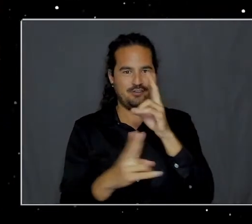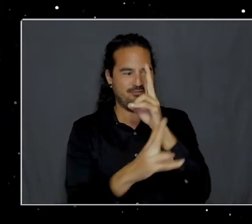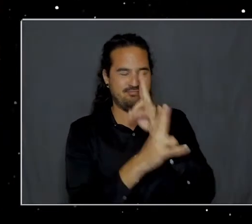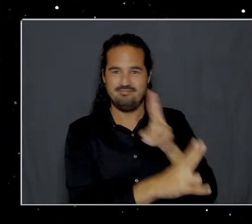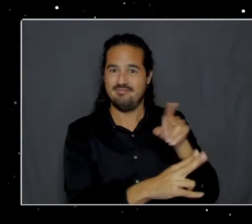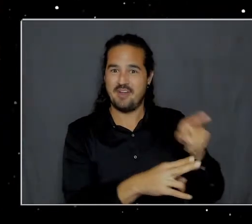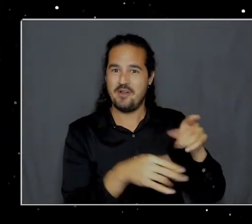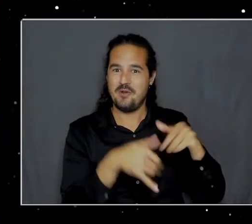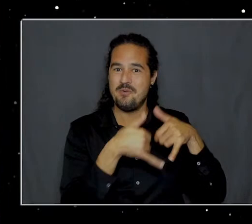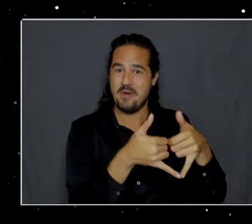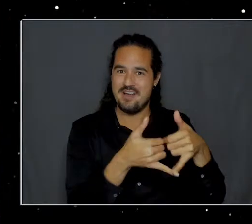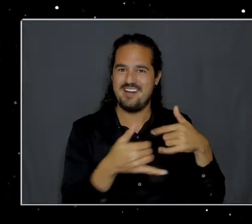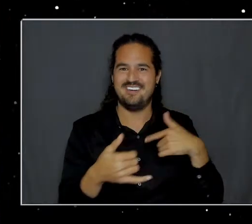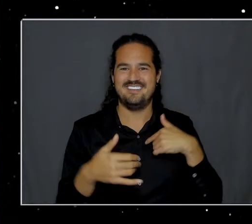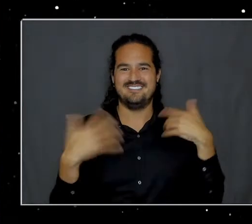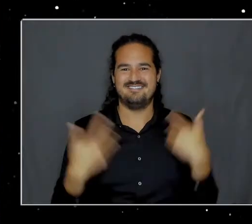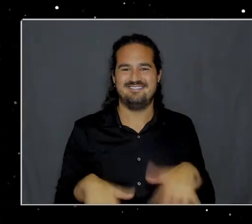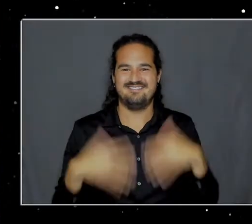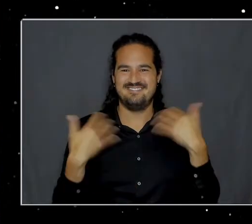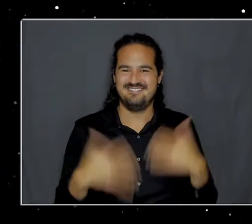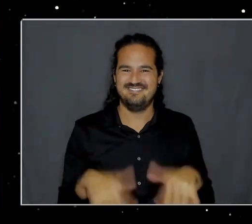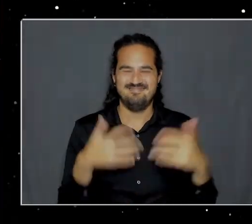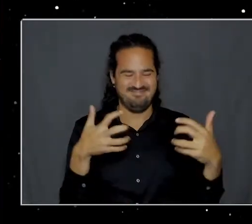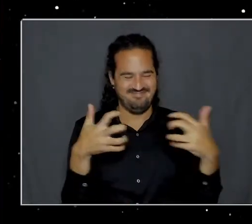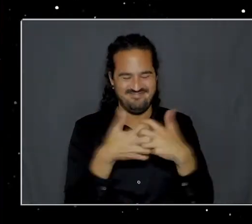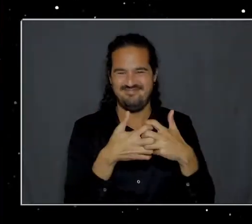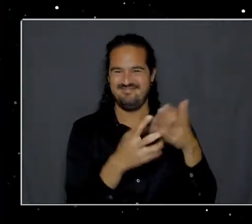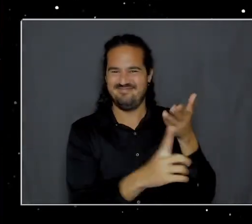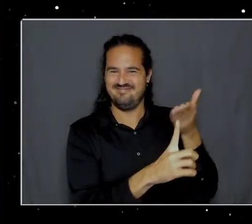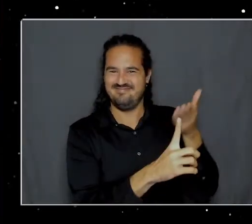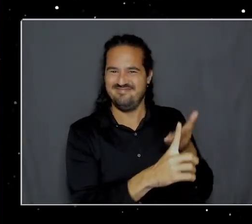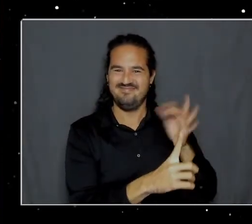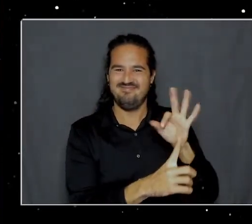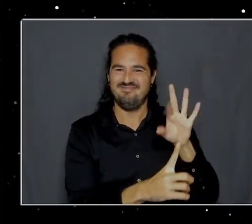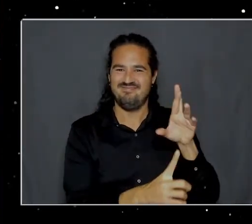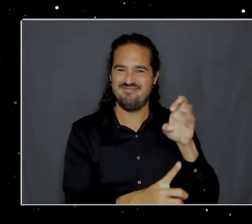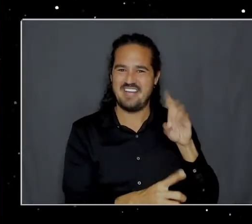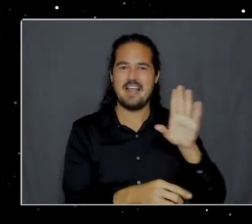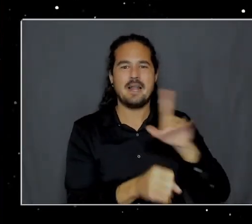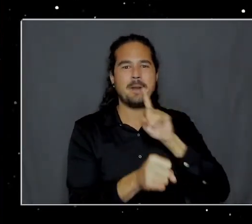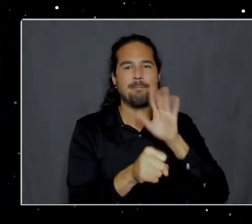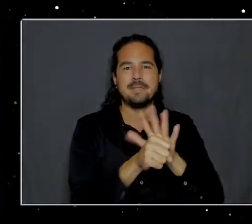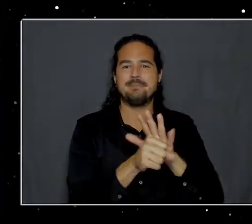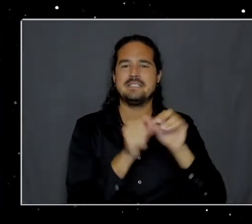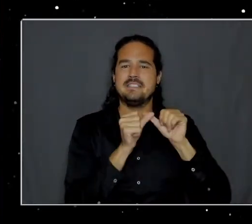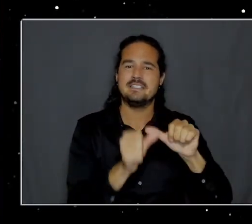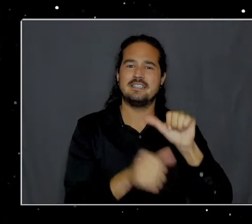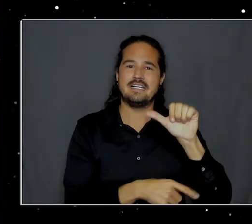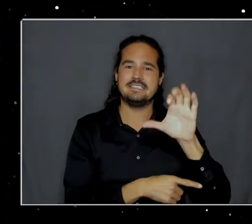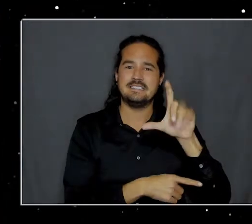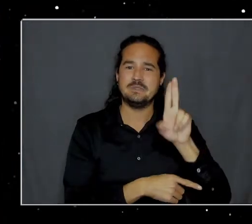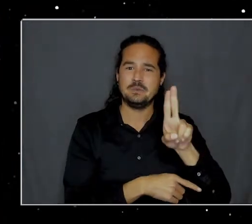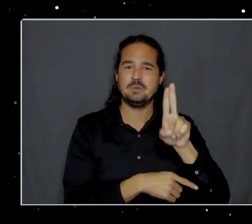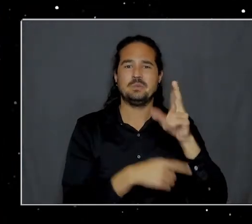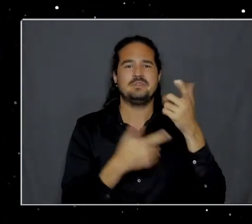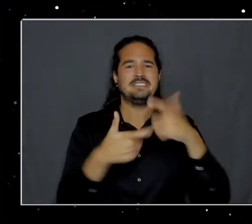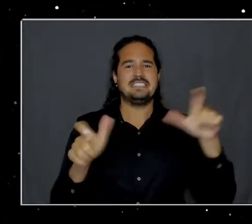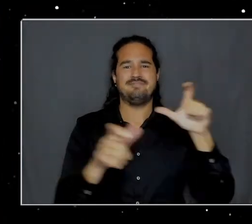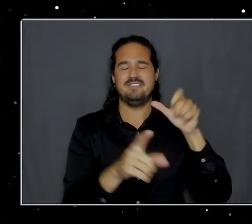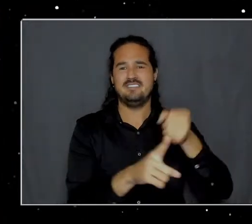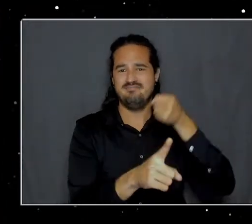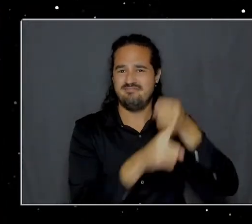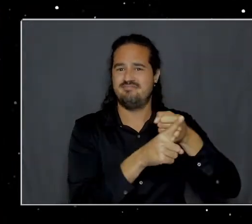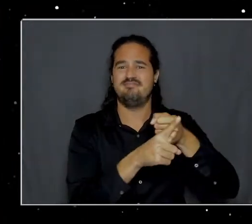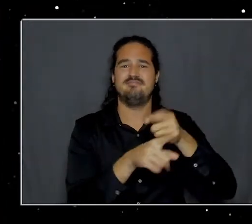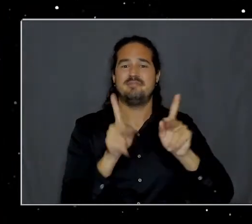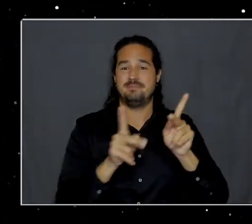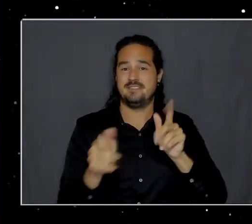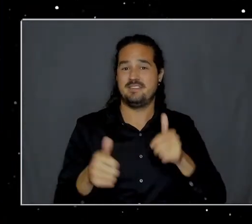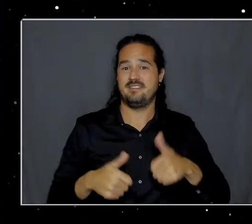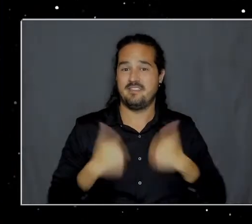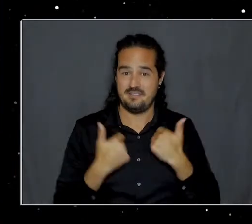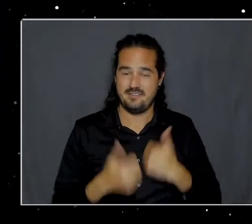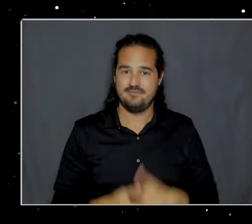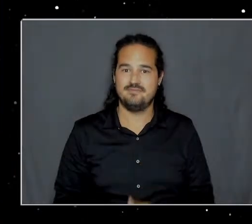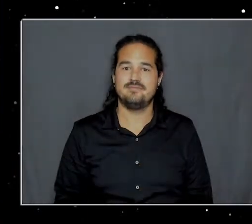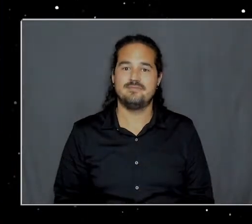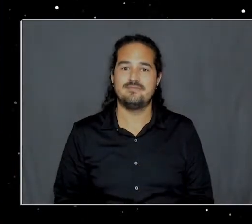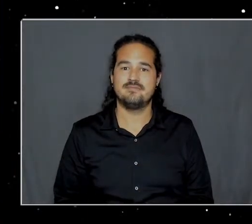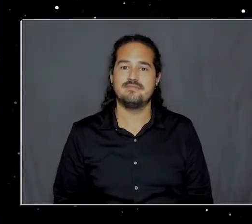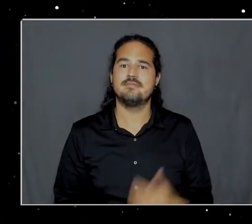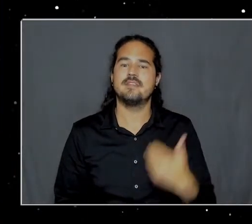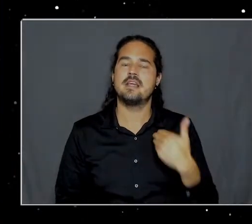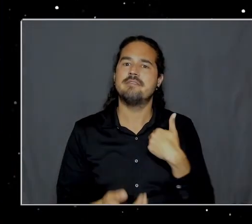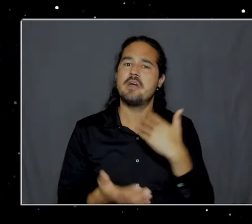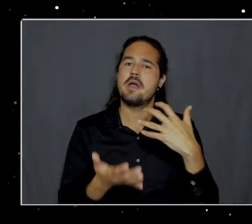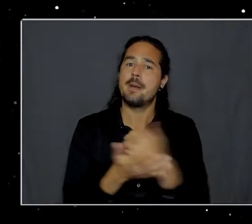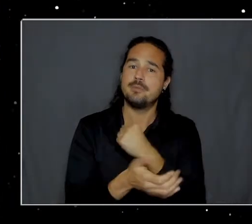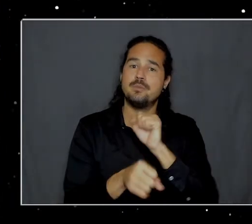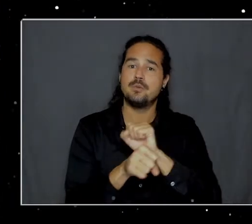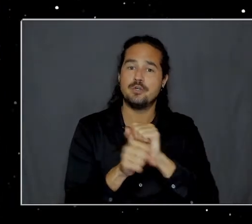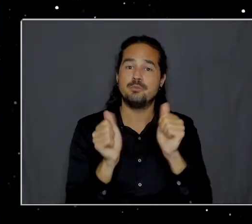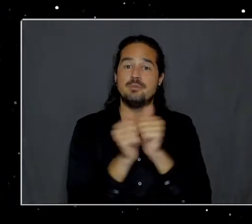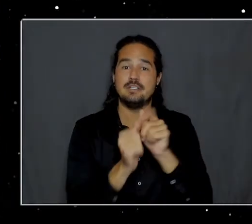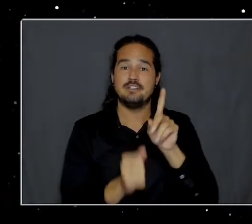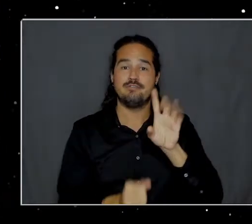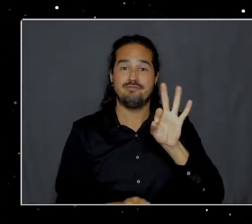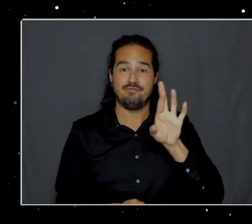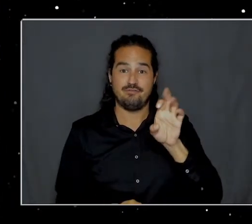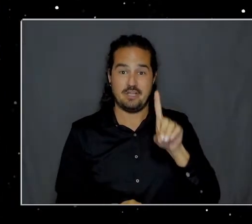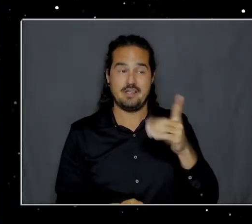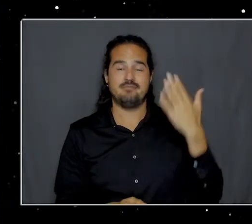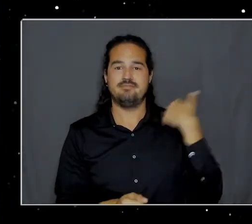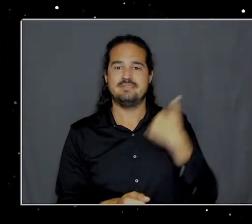THIS IS JUST, IT WAS MADE FOR